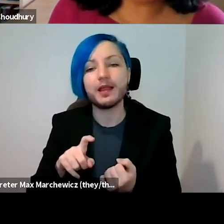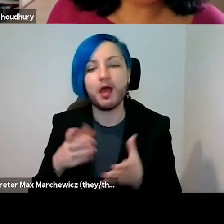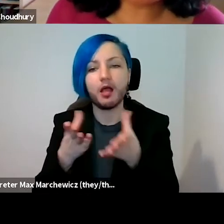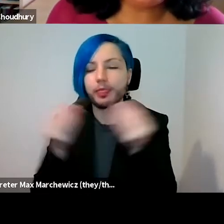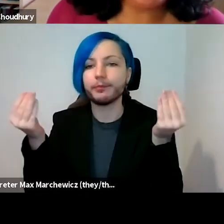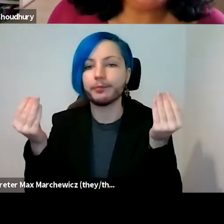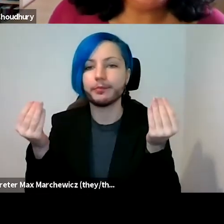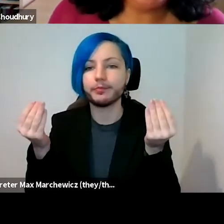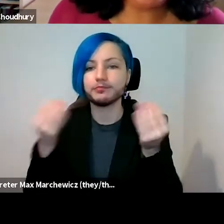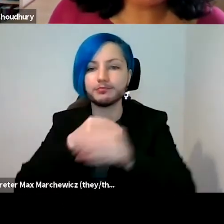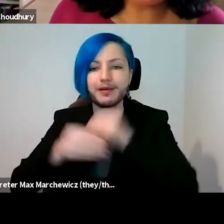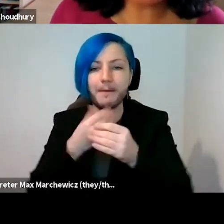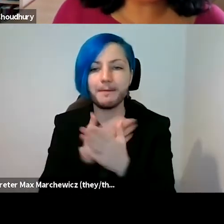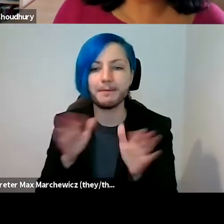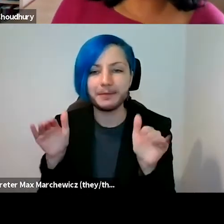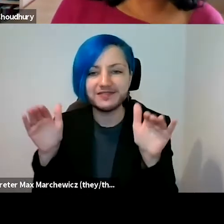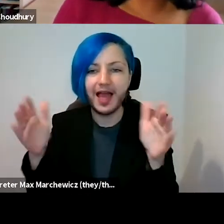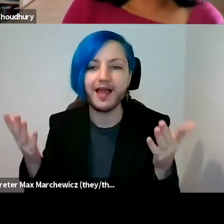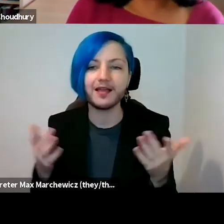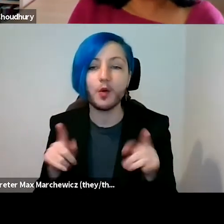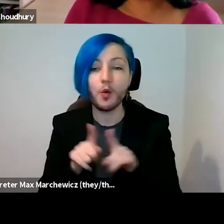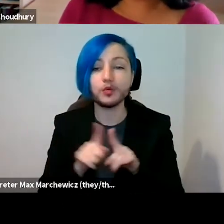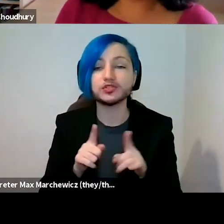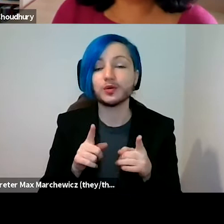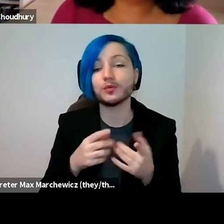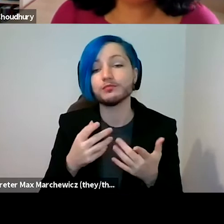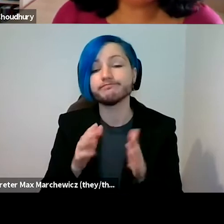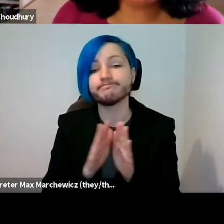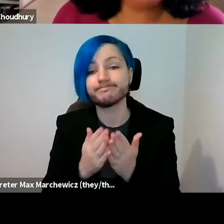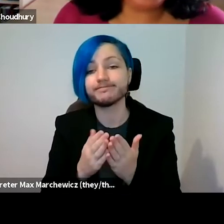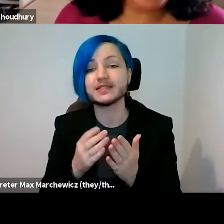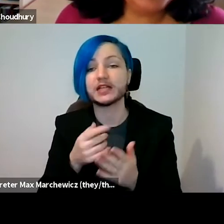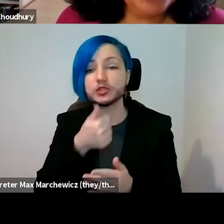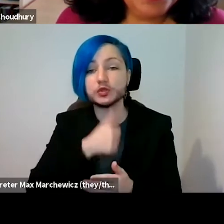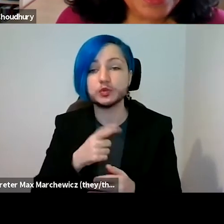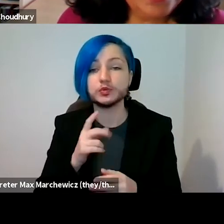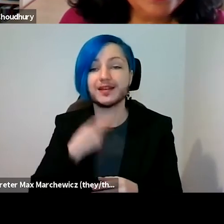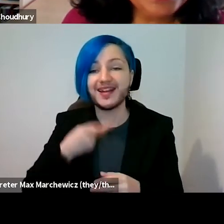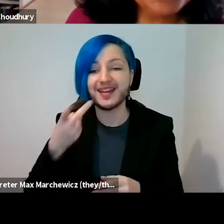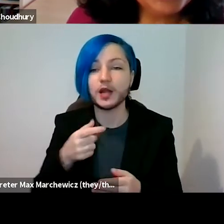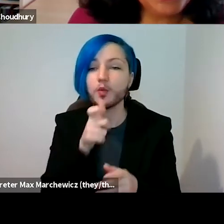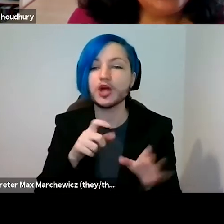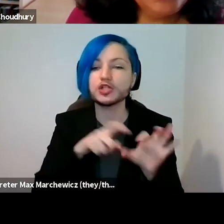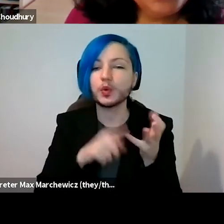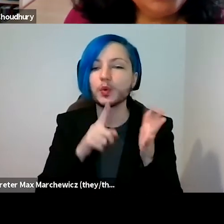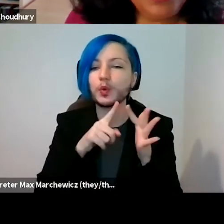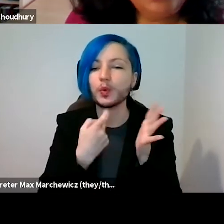into a butterfly, as well as the text representing views of the word queer can alert us today to the way